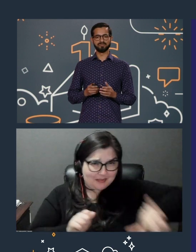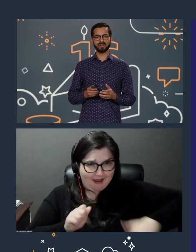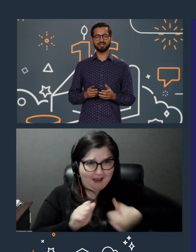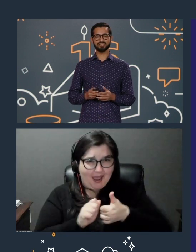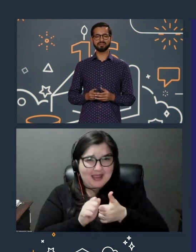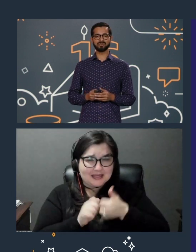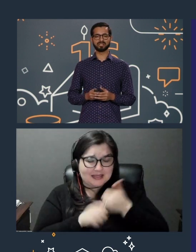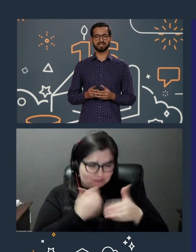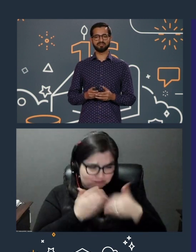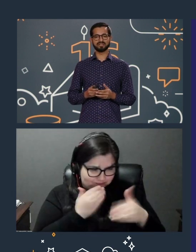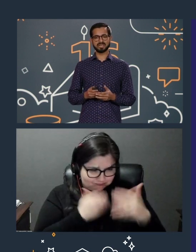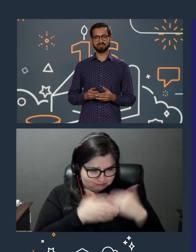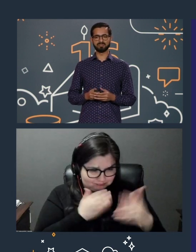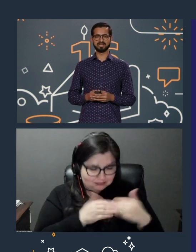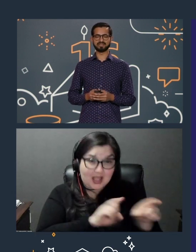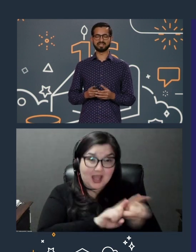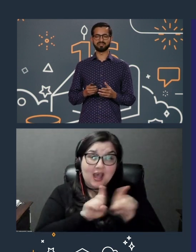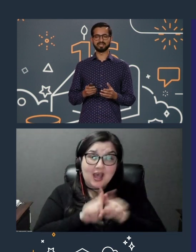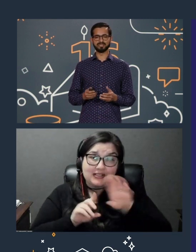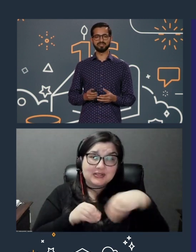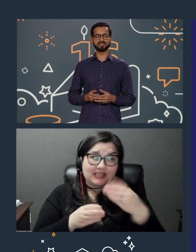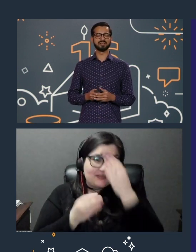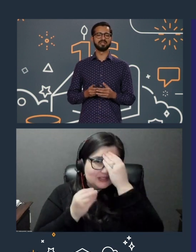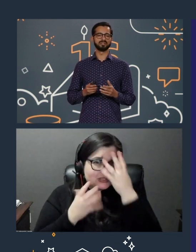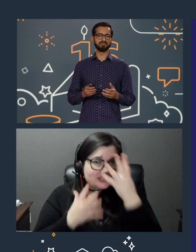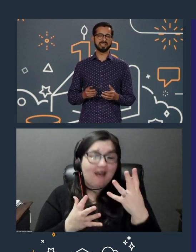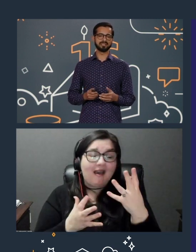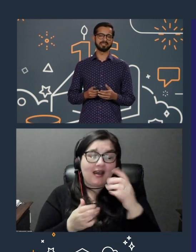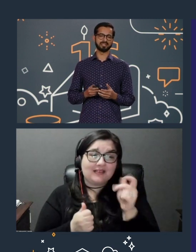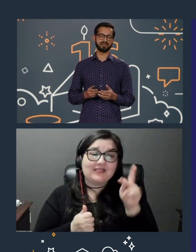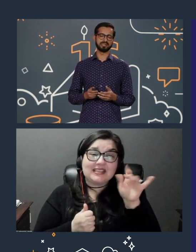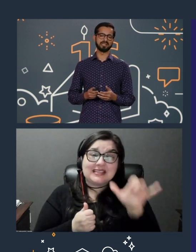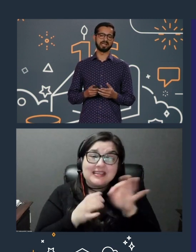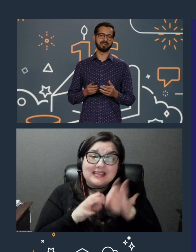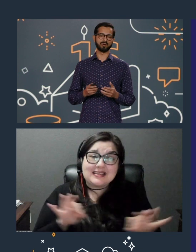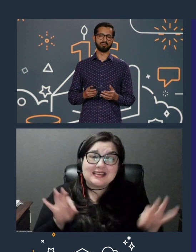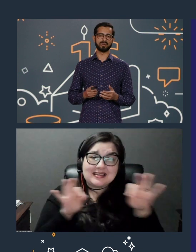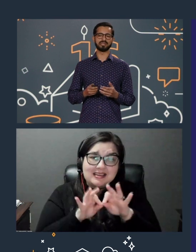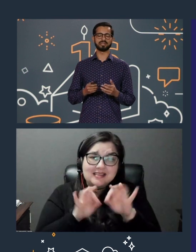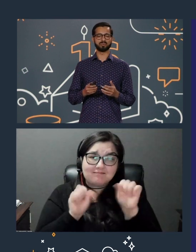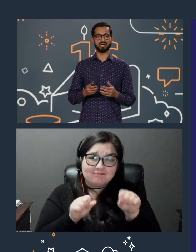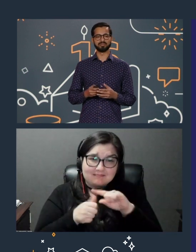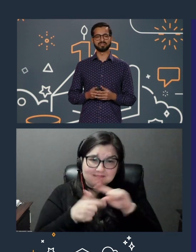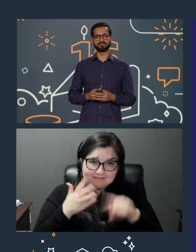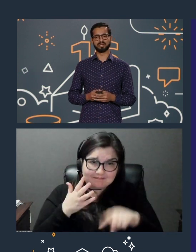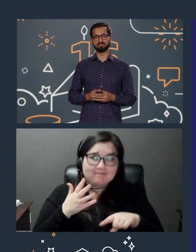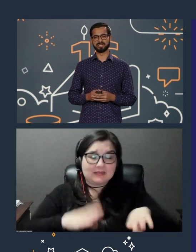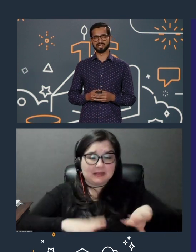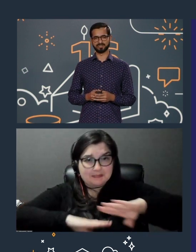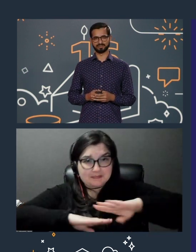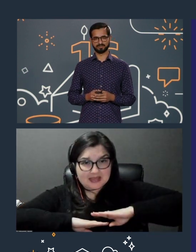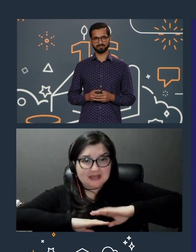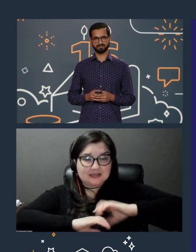we also give you a ton of capabilities that you can use to meet the security and compliance requirements of your applications.